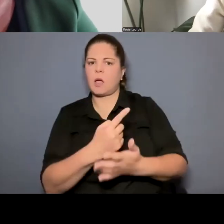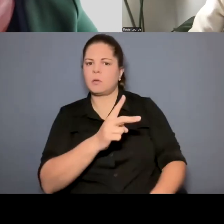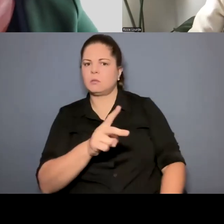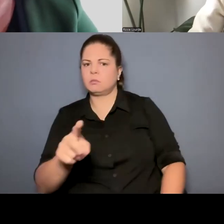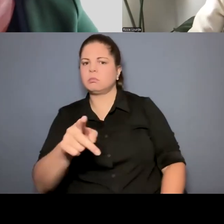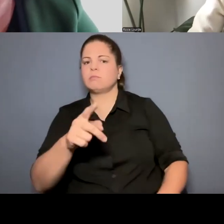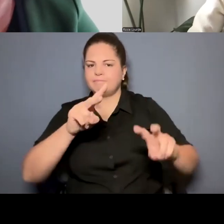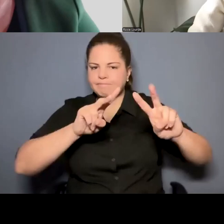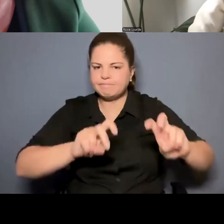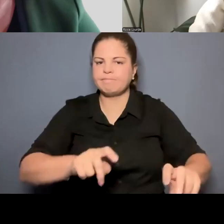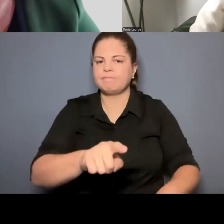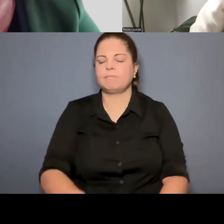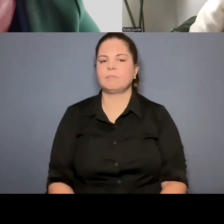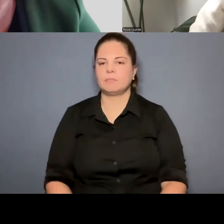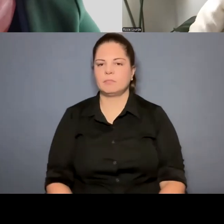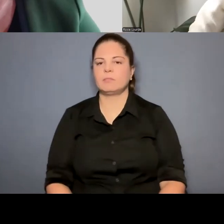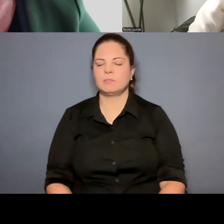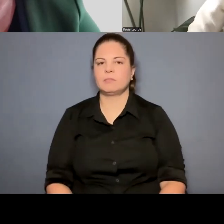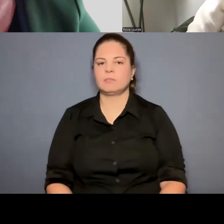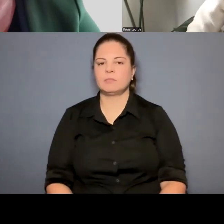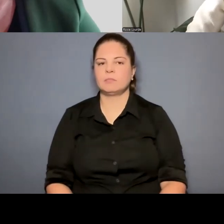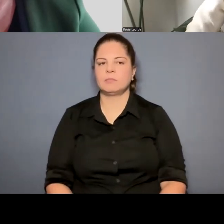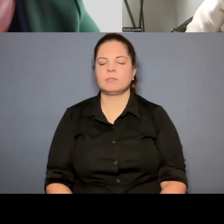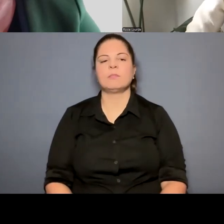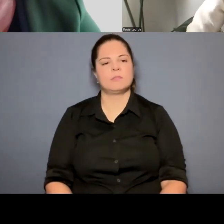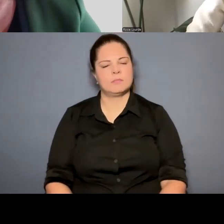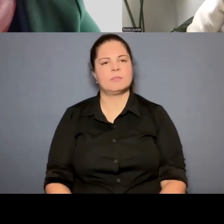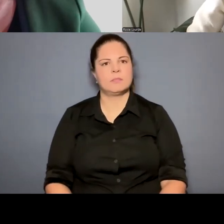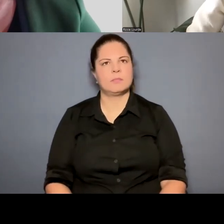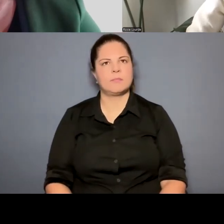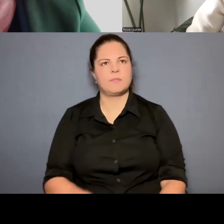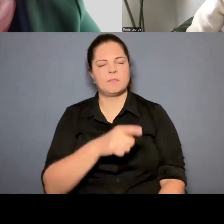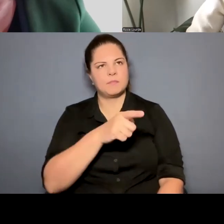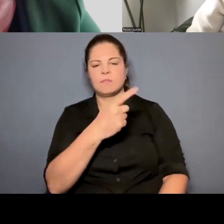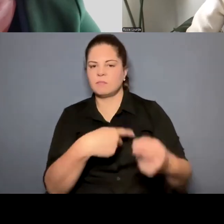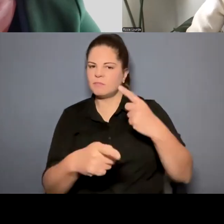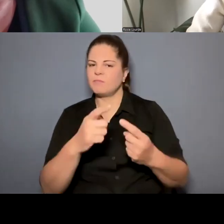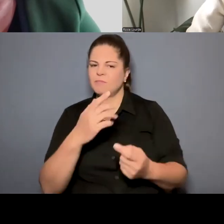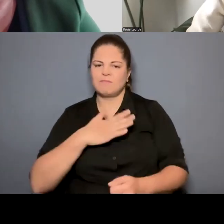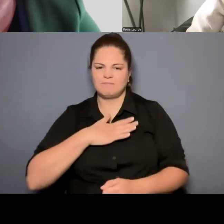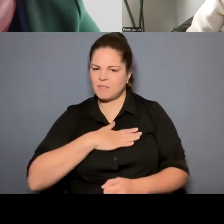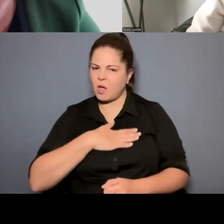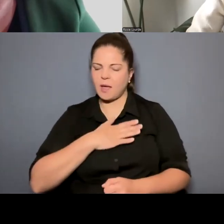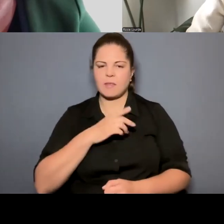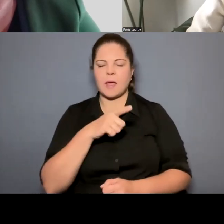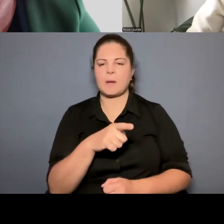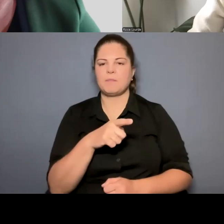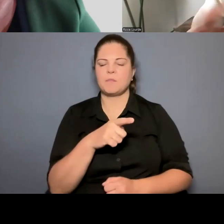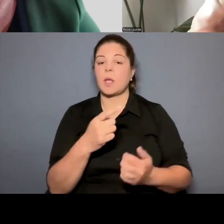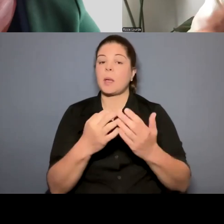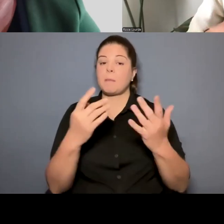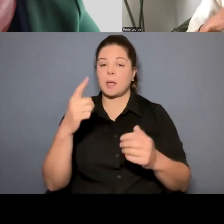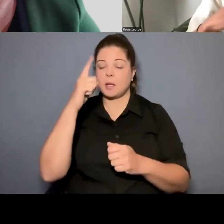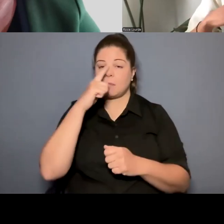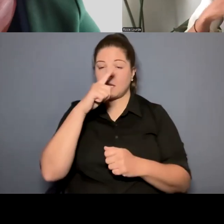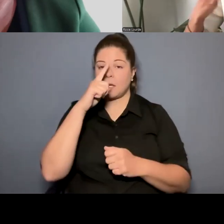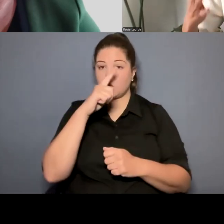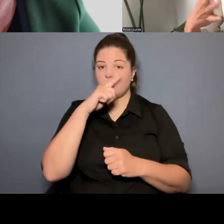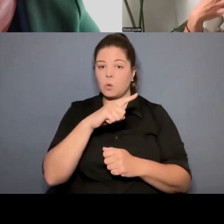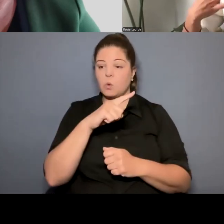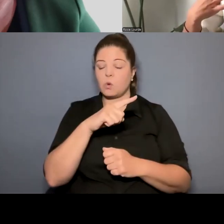What I really love about that, Kate, is that for many people there has been a potential